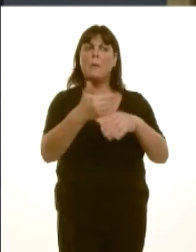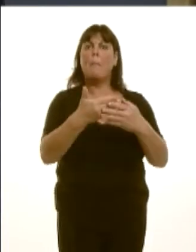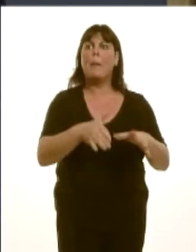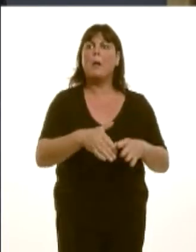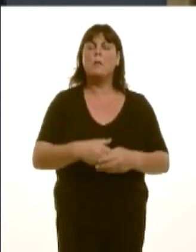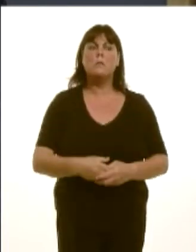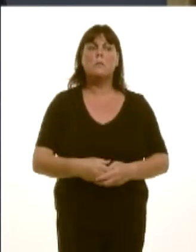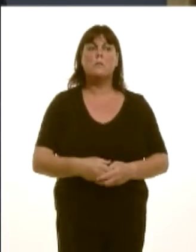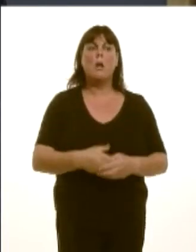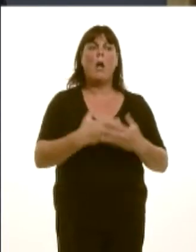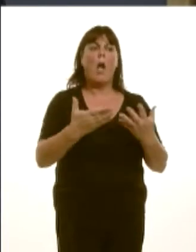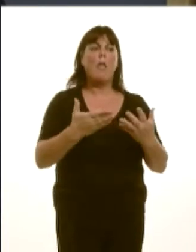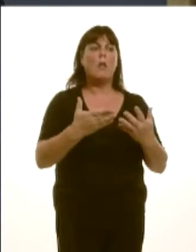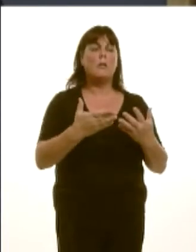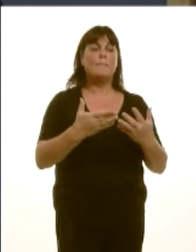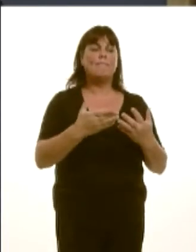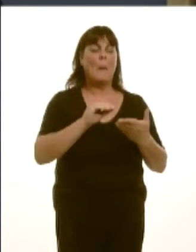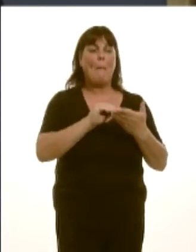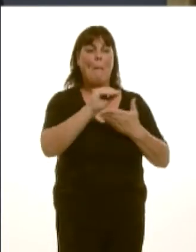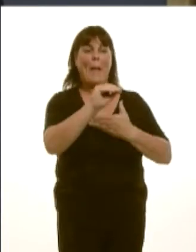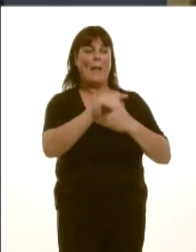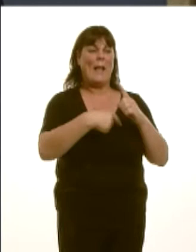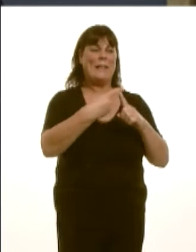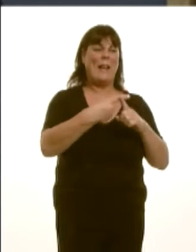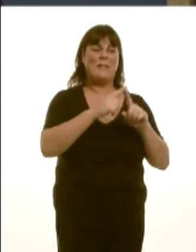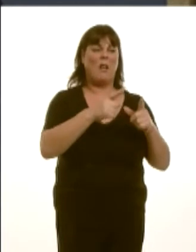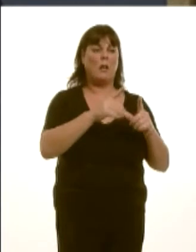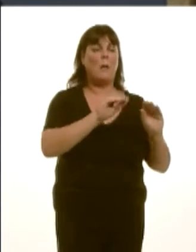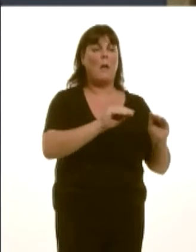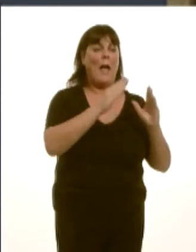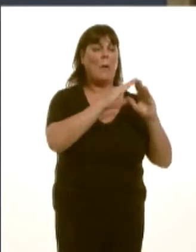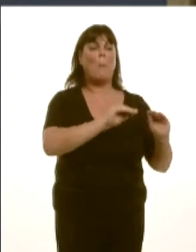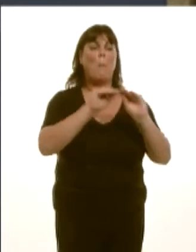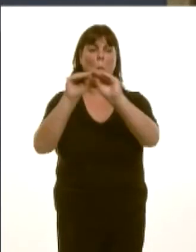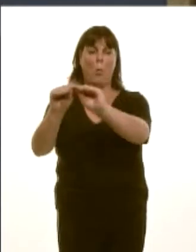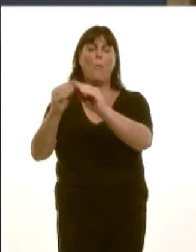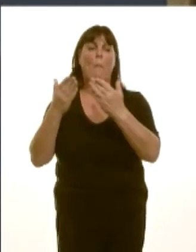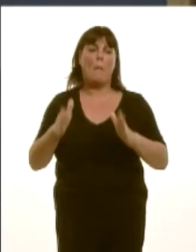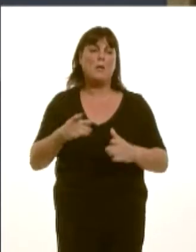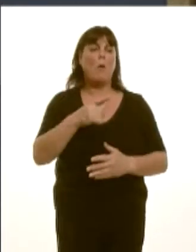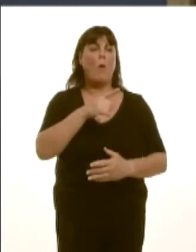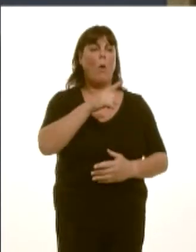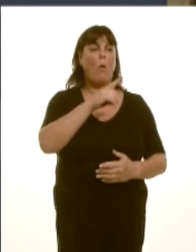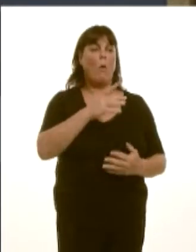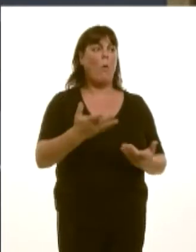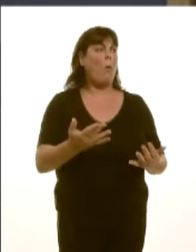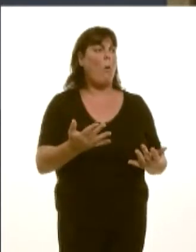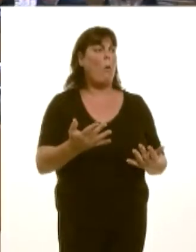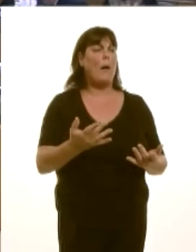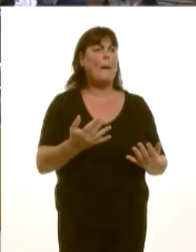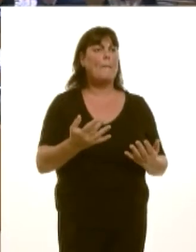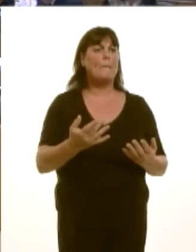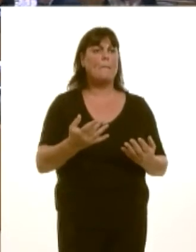to move house because of this tax, and what is the cost and the loss to Wales because